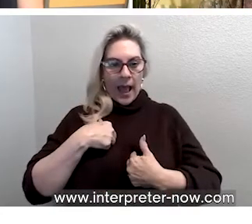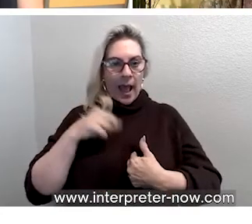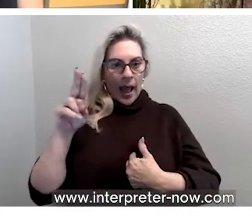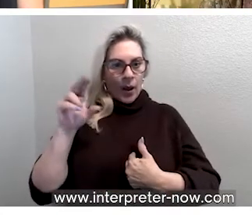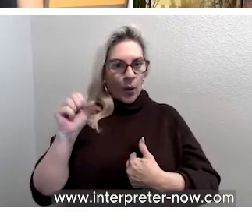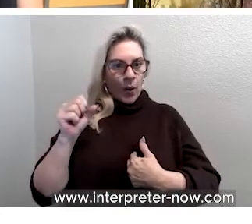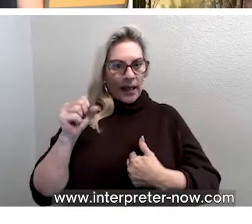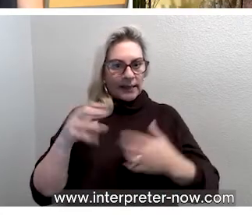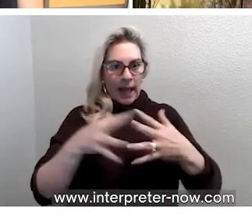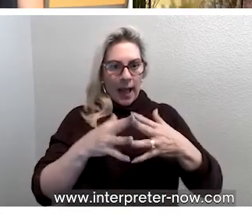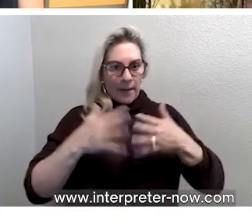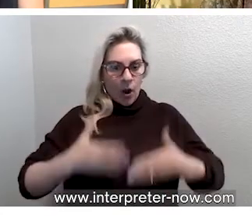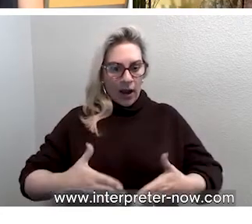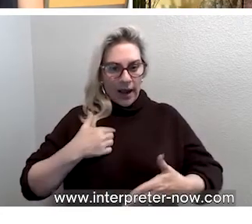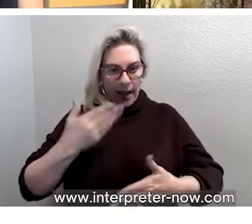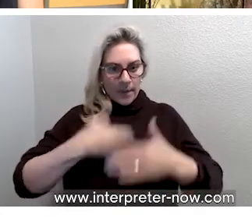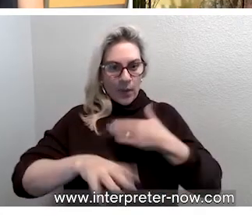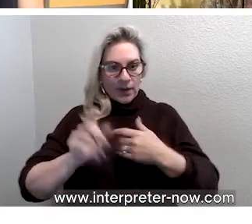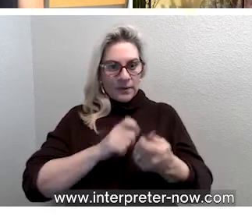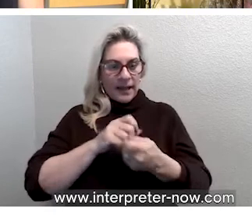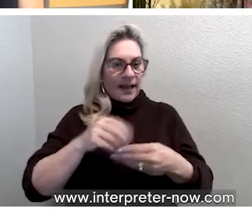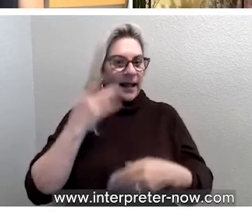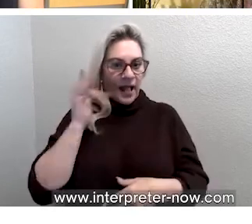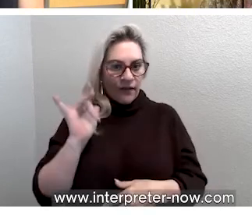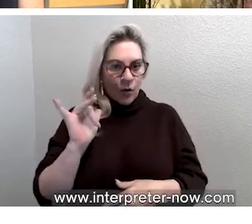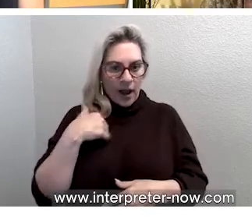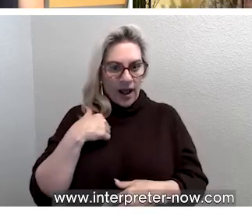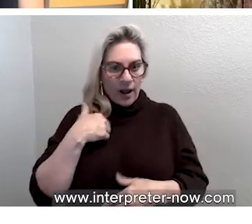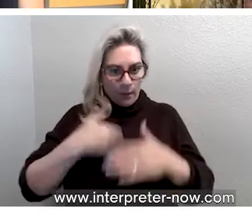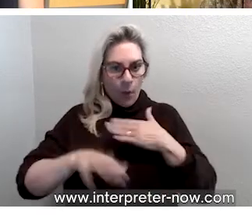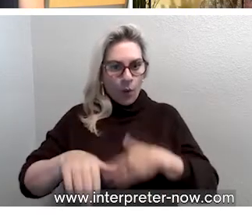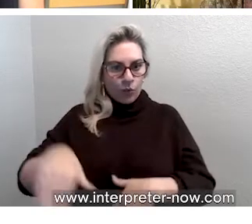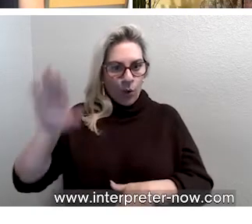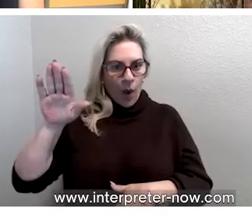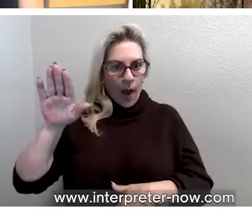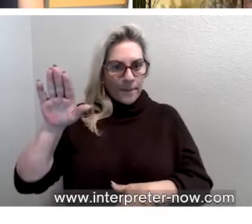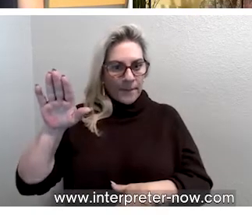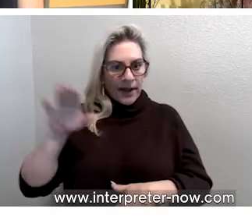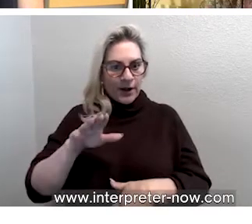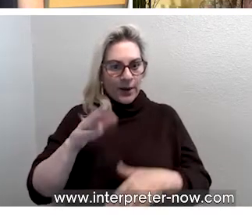I am born and raised specifically in California, which you might be able to tell from my California